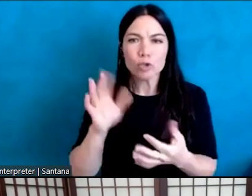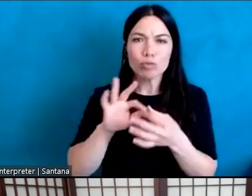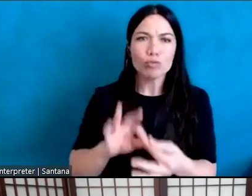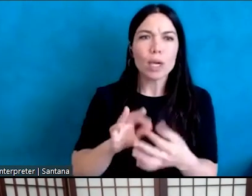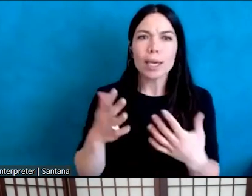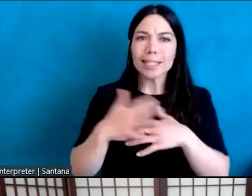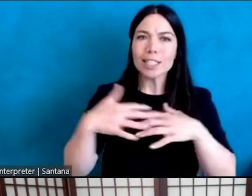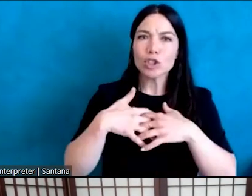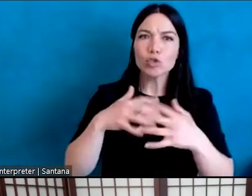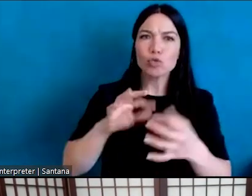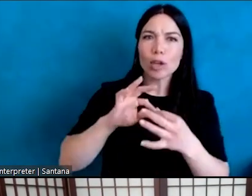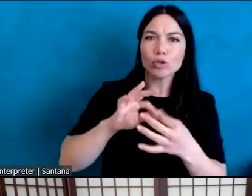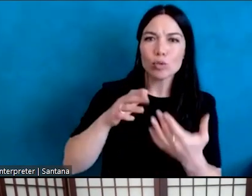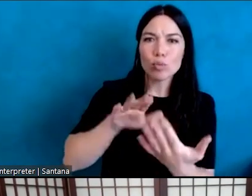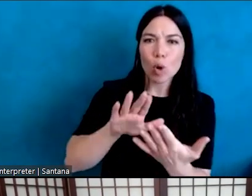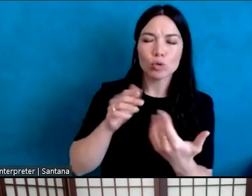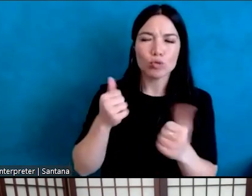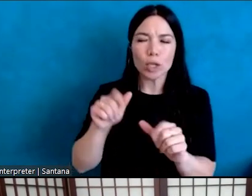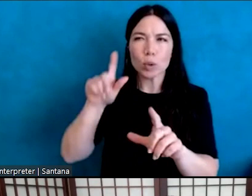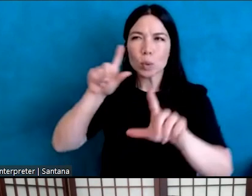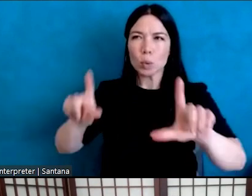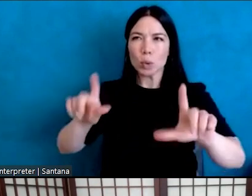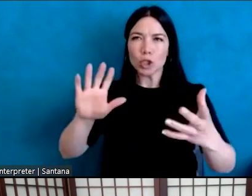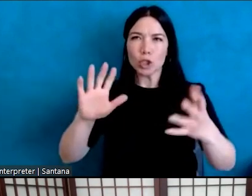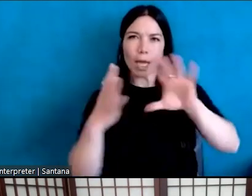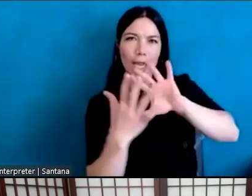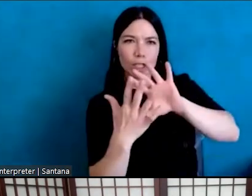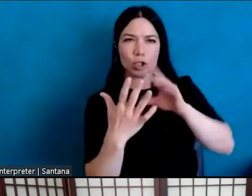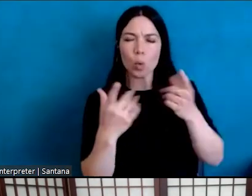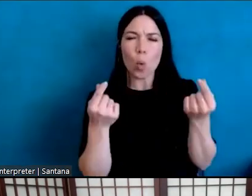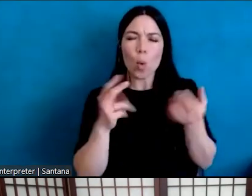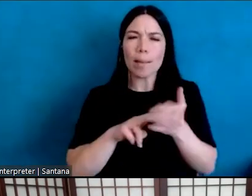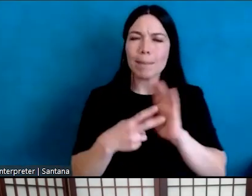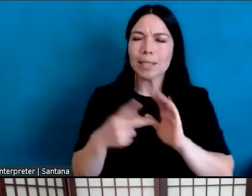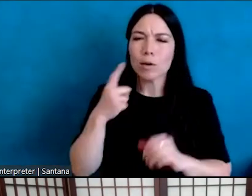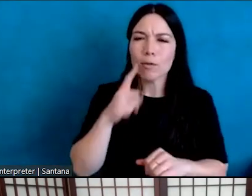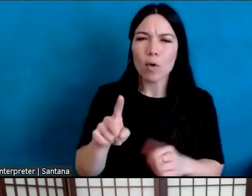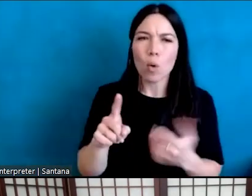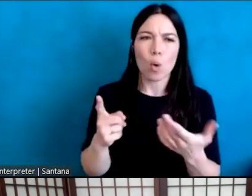"native speaker". And I think that the emphasis here will become apparent, you know, as we go.